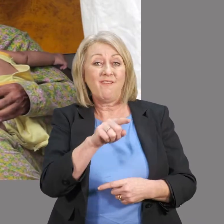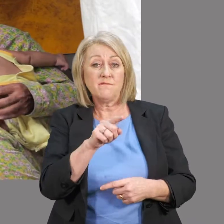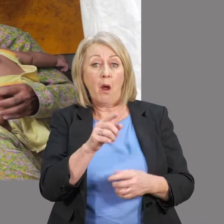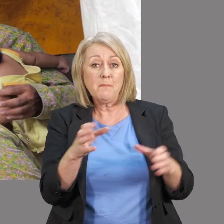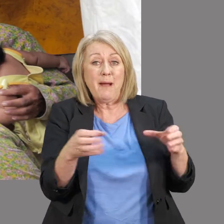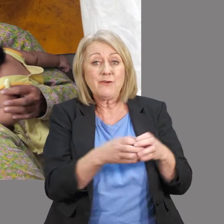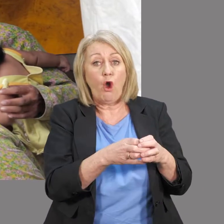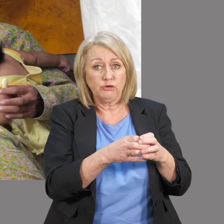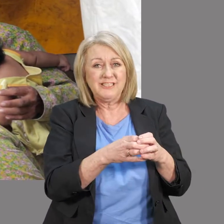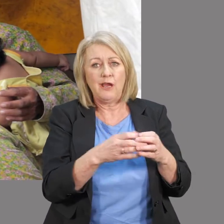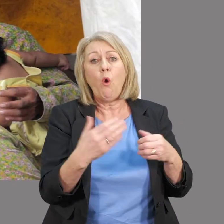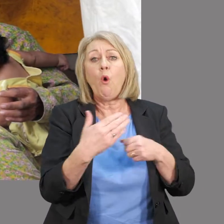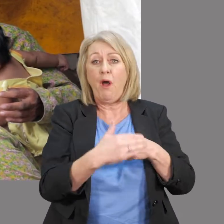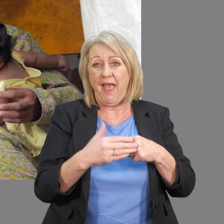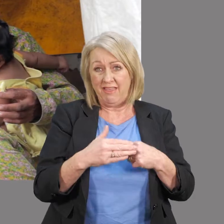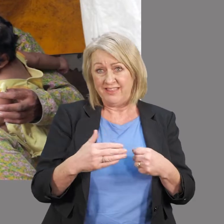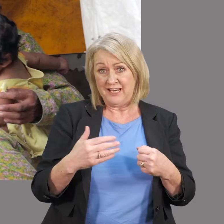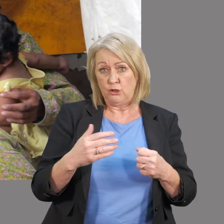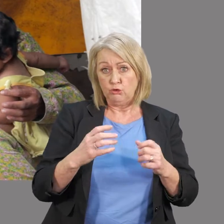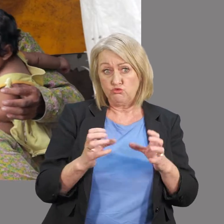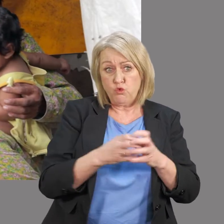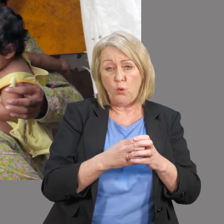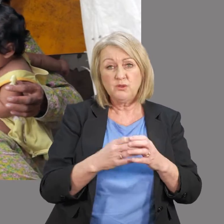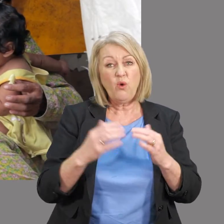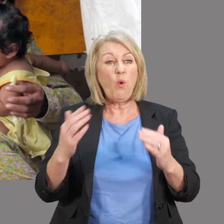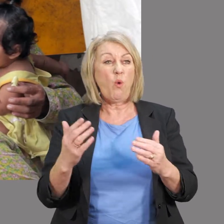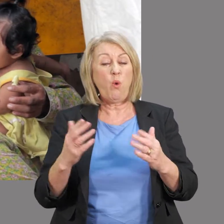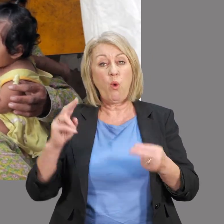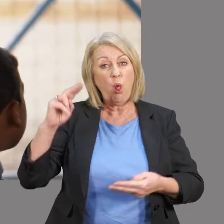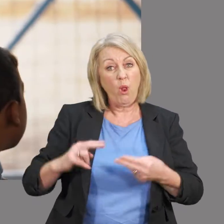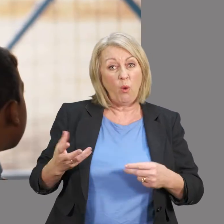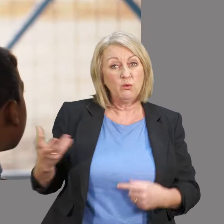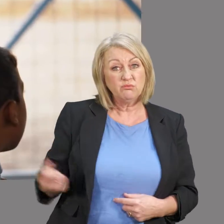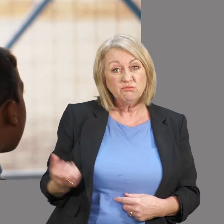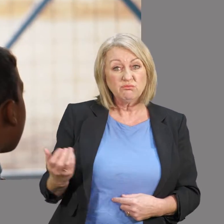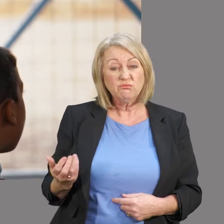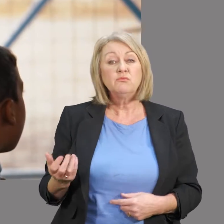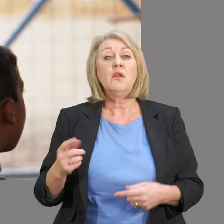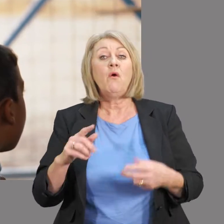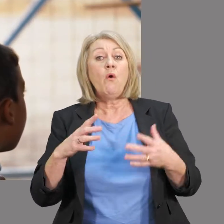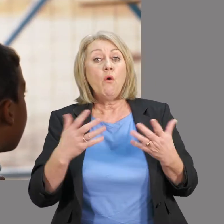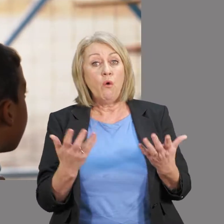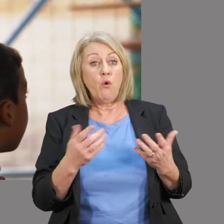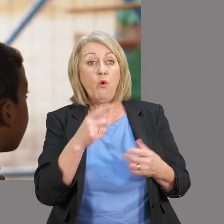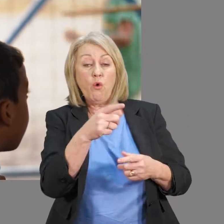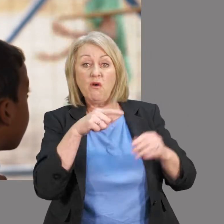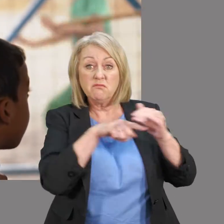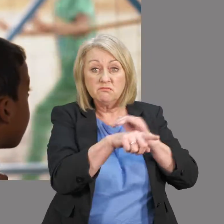or ethnic groups, women of lower socioeconomic status, women from migrant or refugee backgrounds,